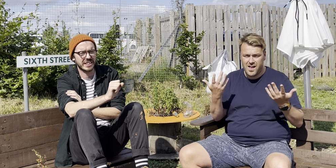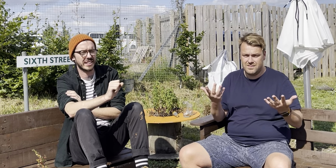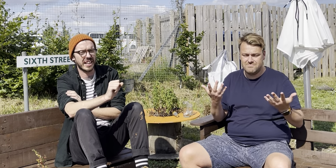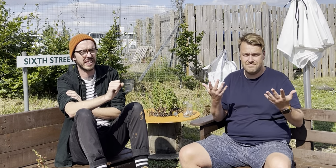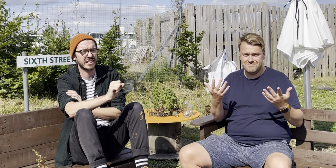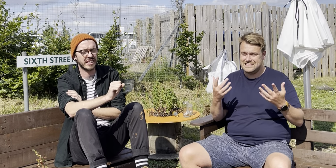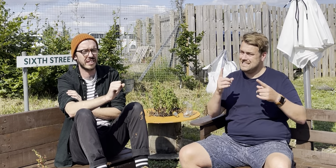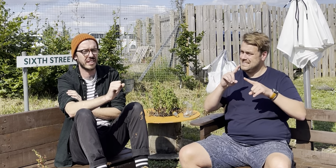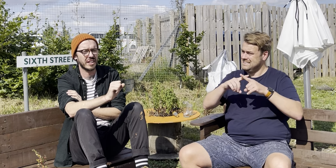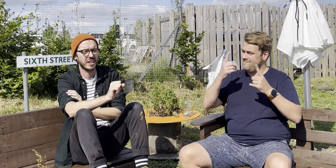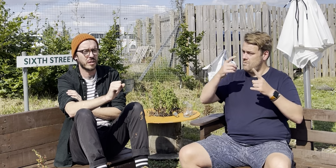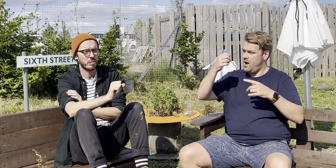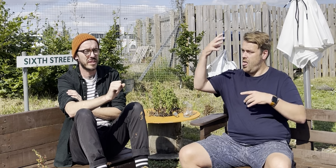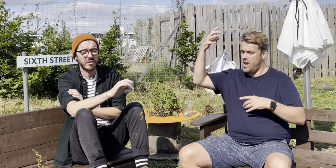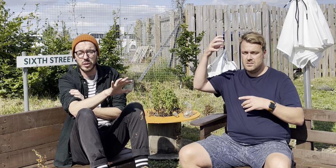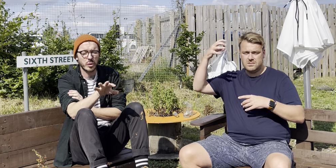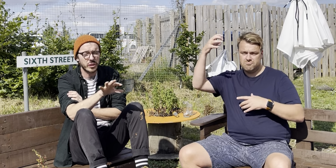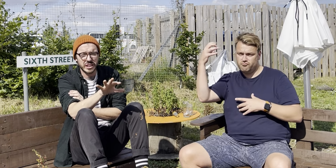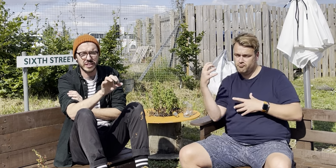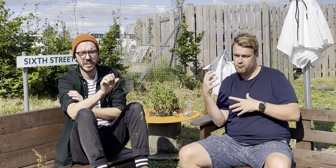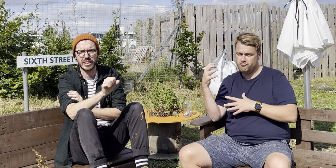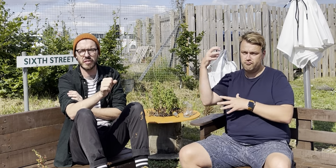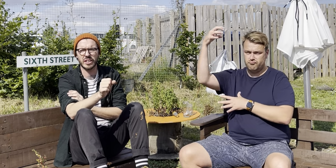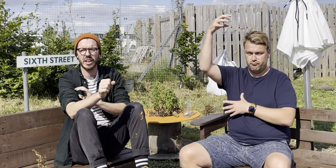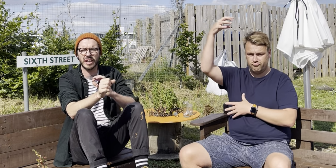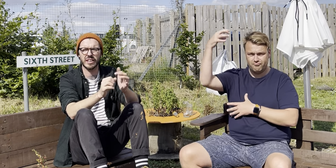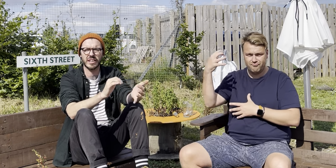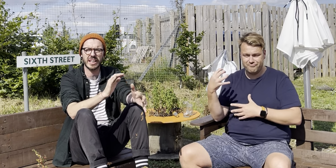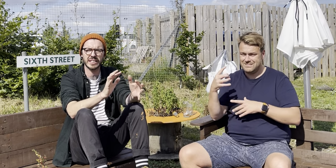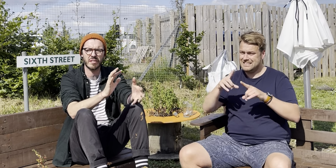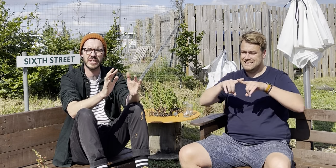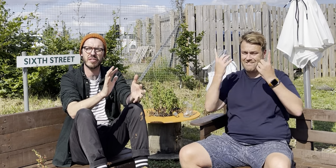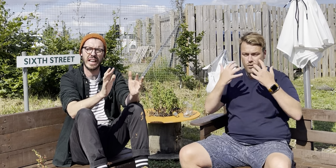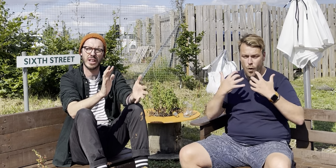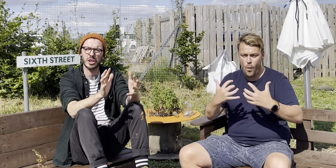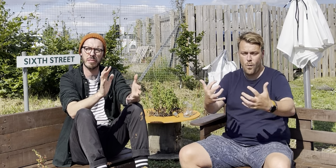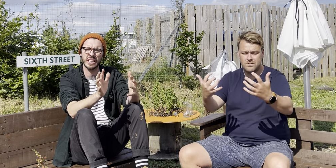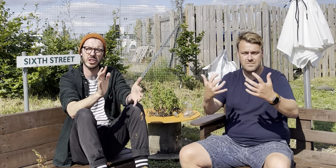states and different audiences every night and things have a different alchemy each